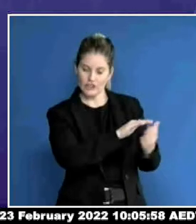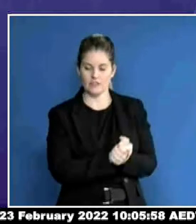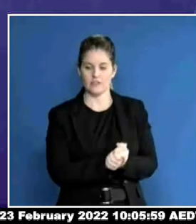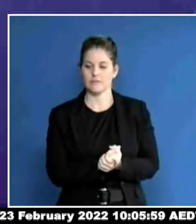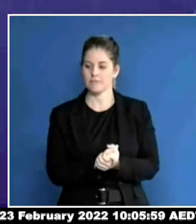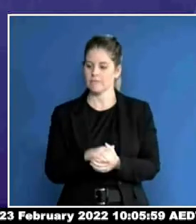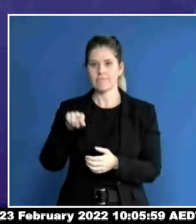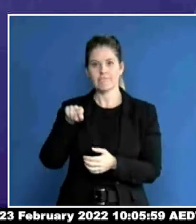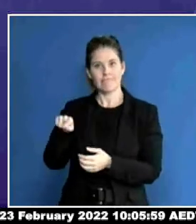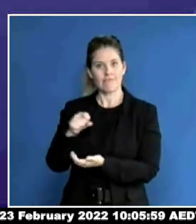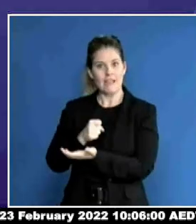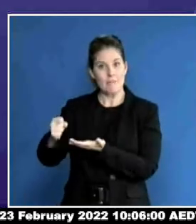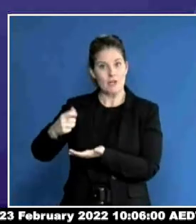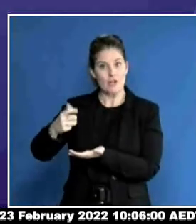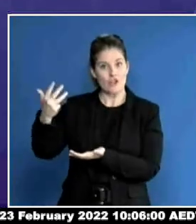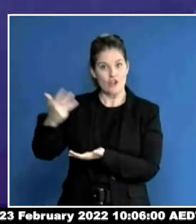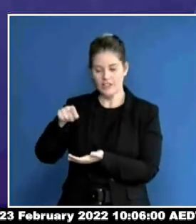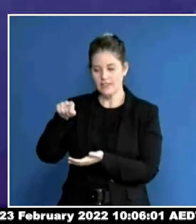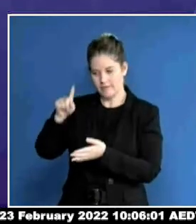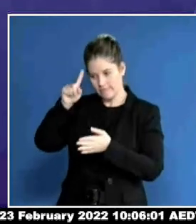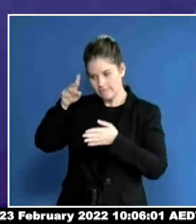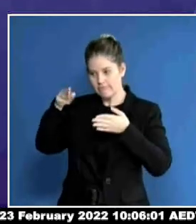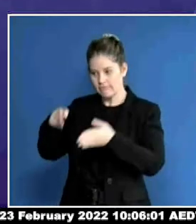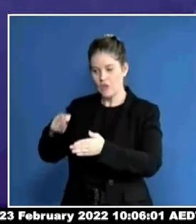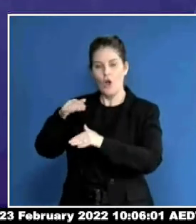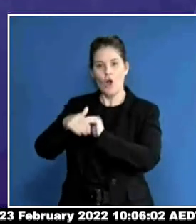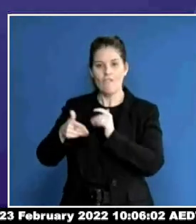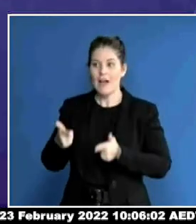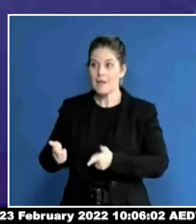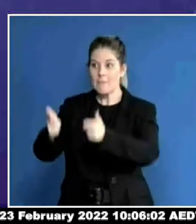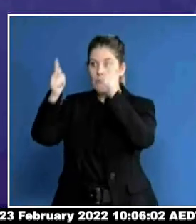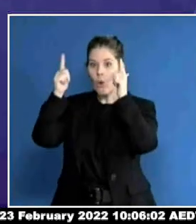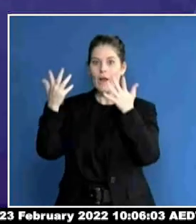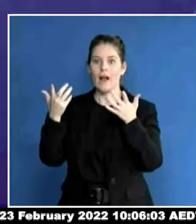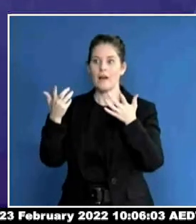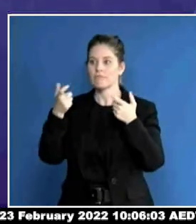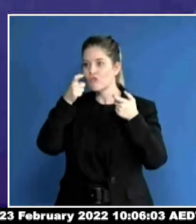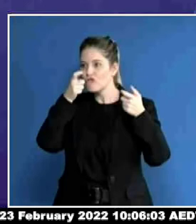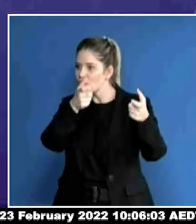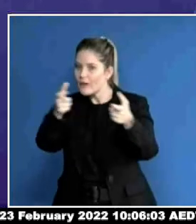employers and regulators to respond to the systemic barriers to employment for people